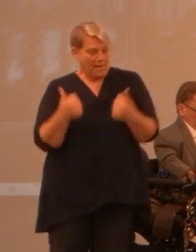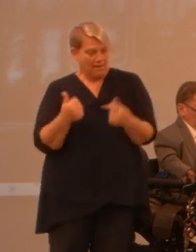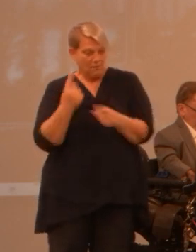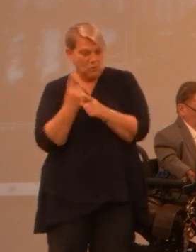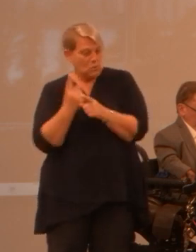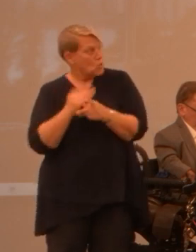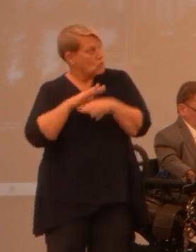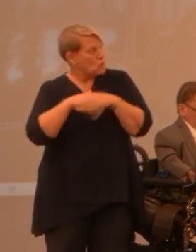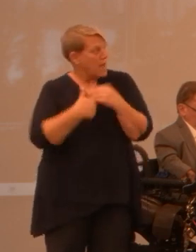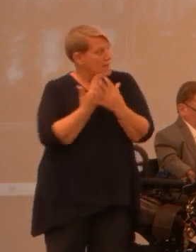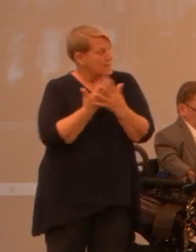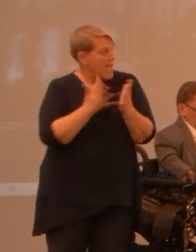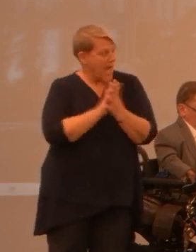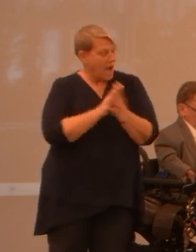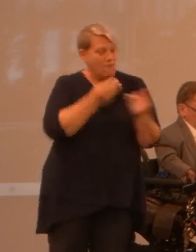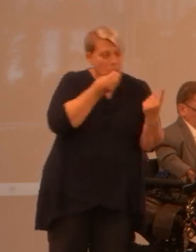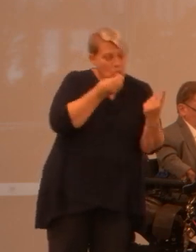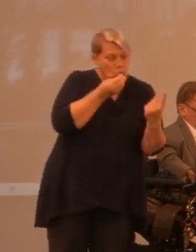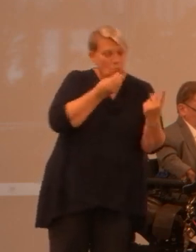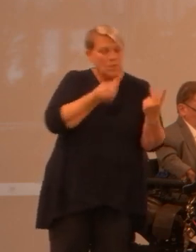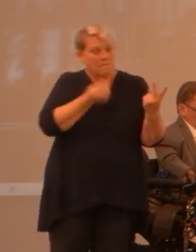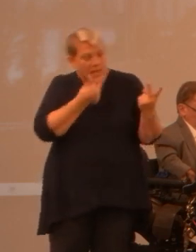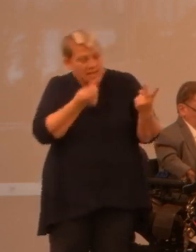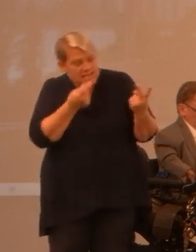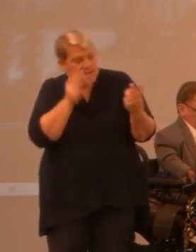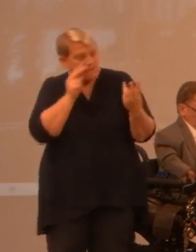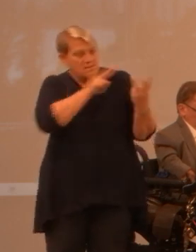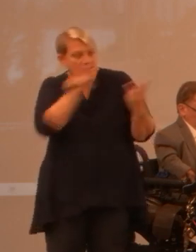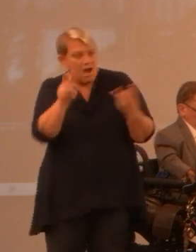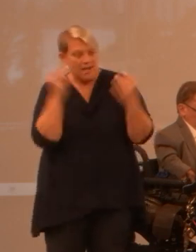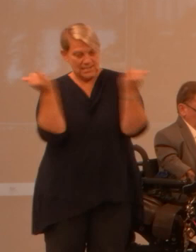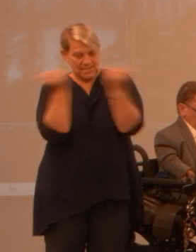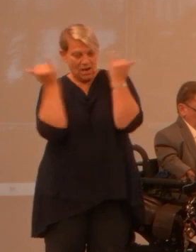our medicines, our sights, our ceremonies and social interactions.